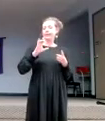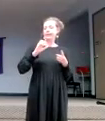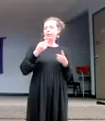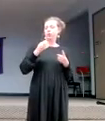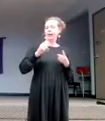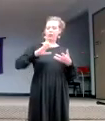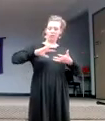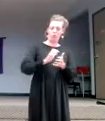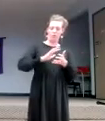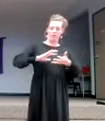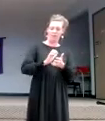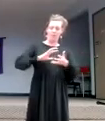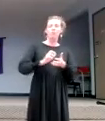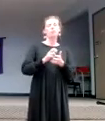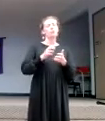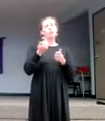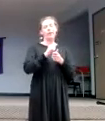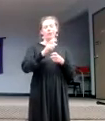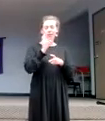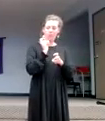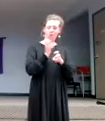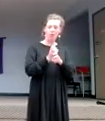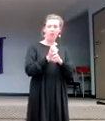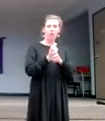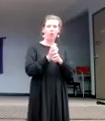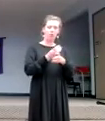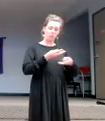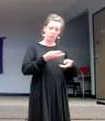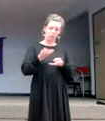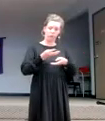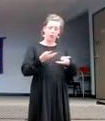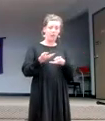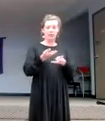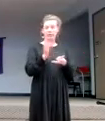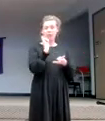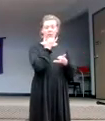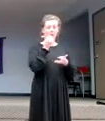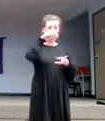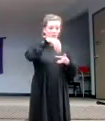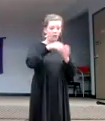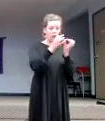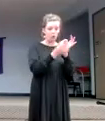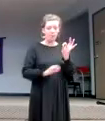so that it can move any type of solids purposely or on purposefully put into your pipes and